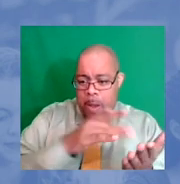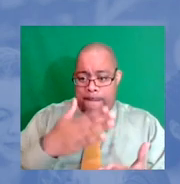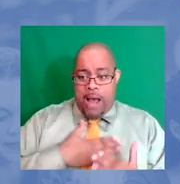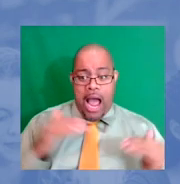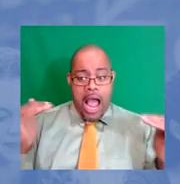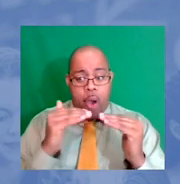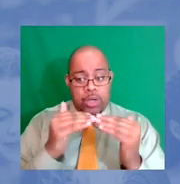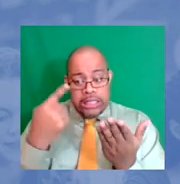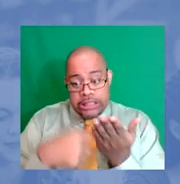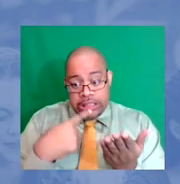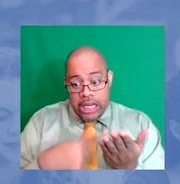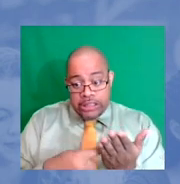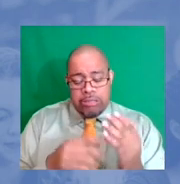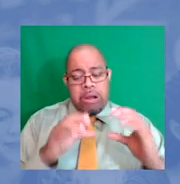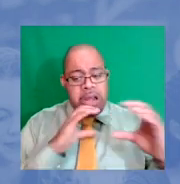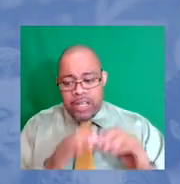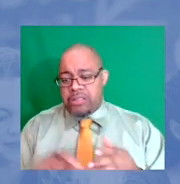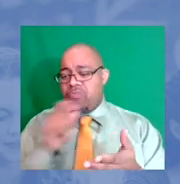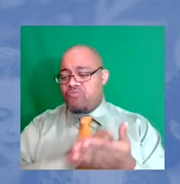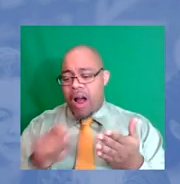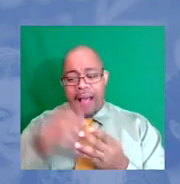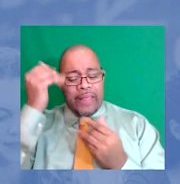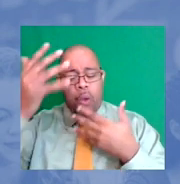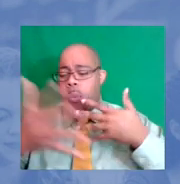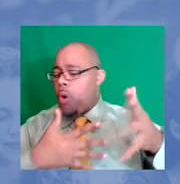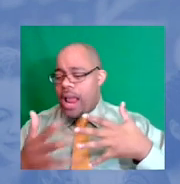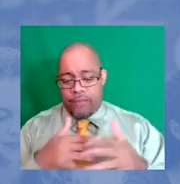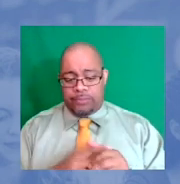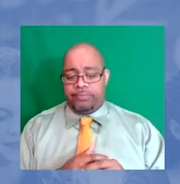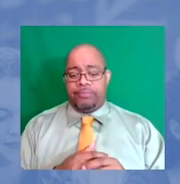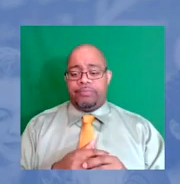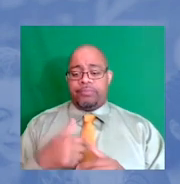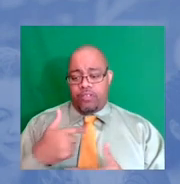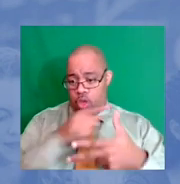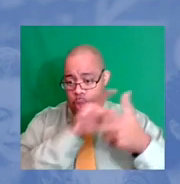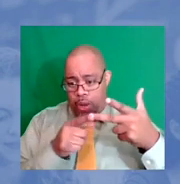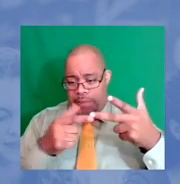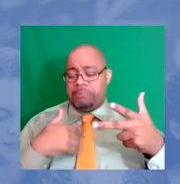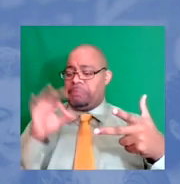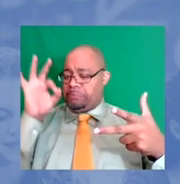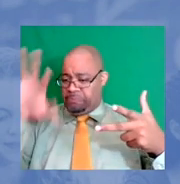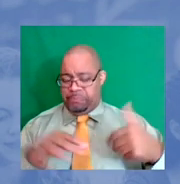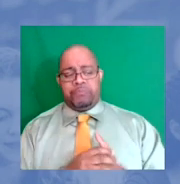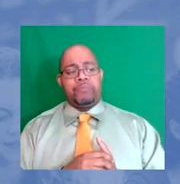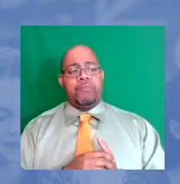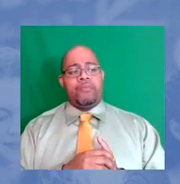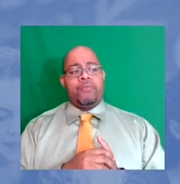WRITINGS, THINKING, WHATEVER IT IS, ARE THESE THREE ITEMS AND I'LL JUST LEAVE IT HERE IN